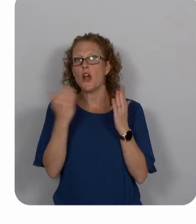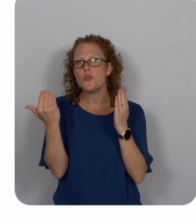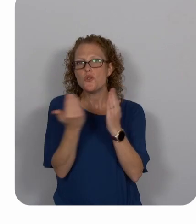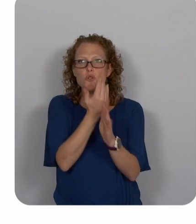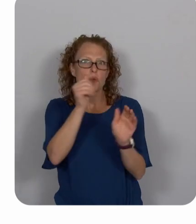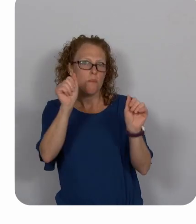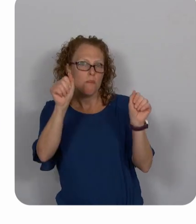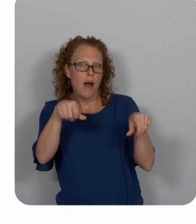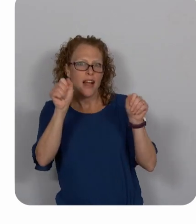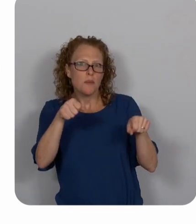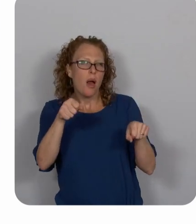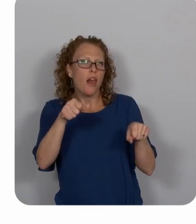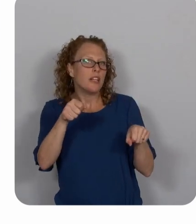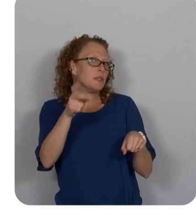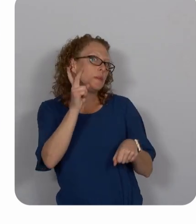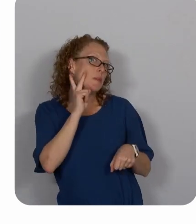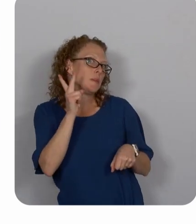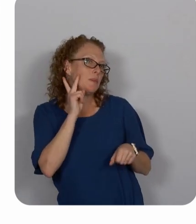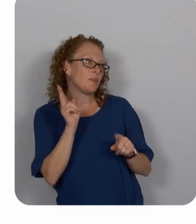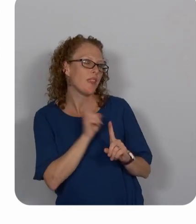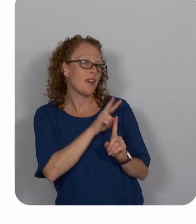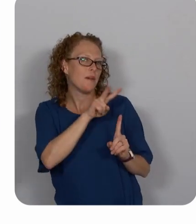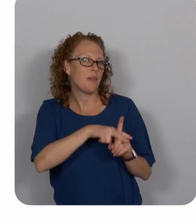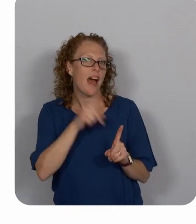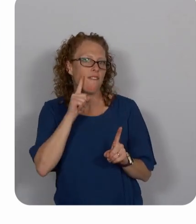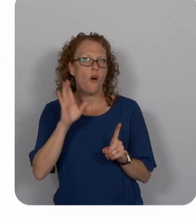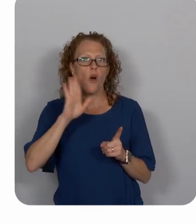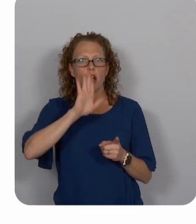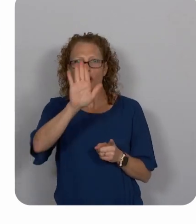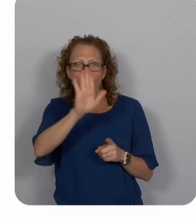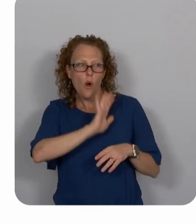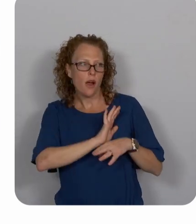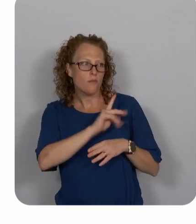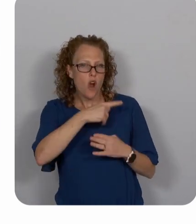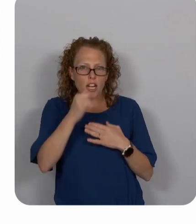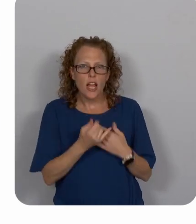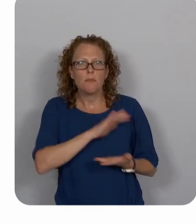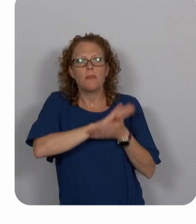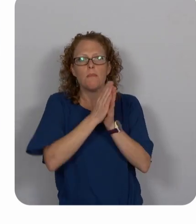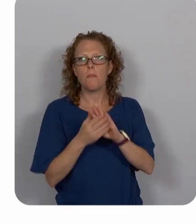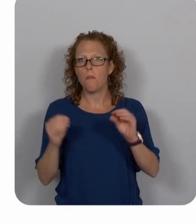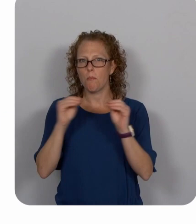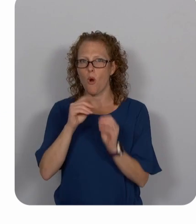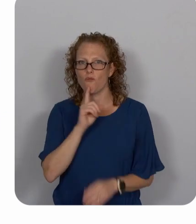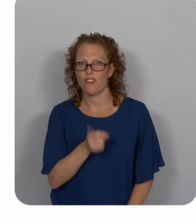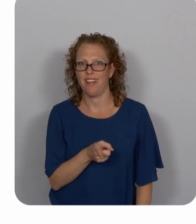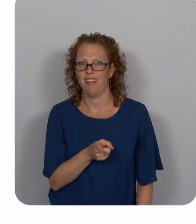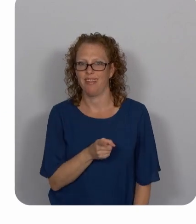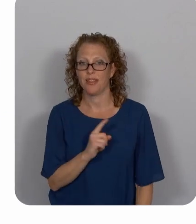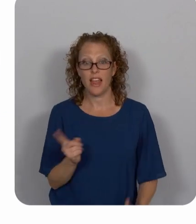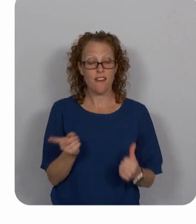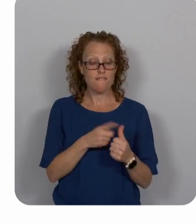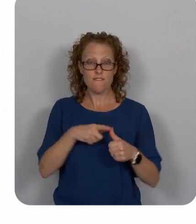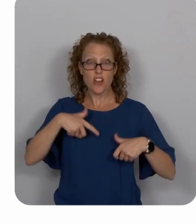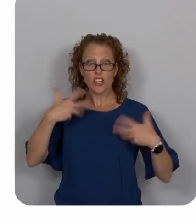to unlock new levels of realism within your projects. First off, skeletal animation blending.